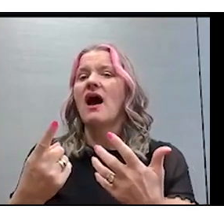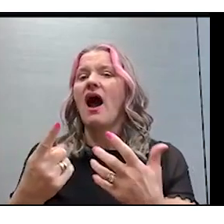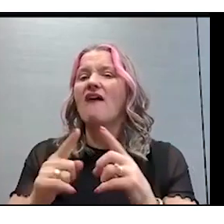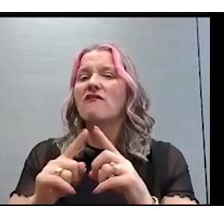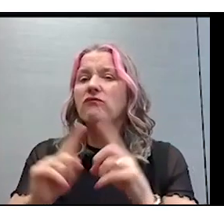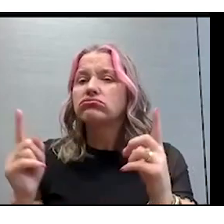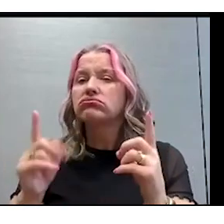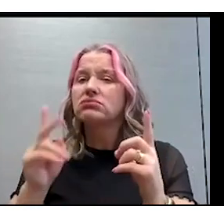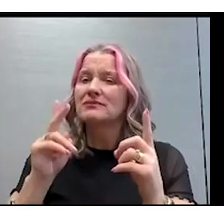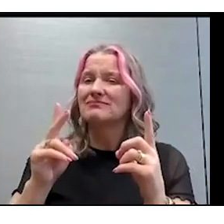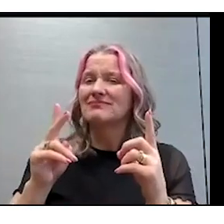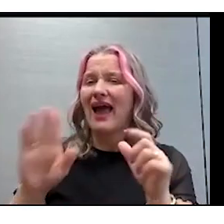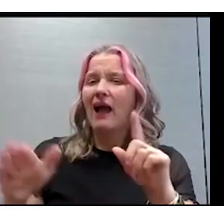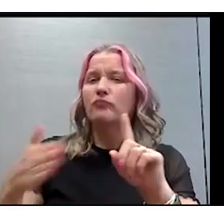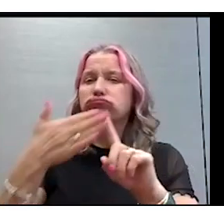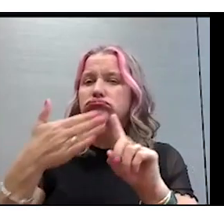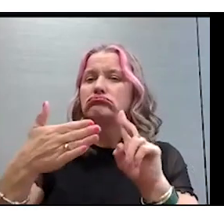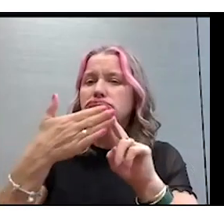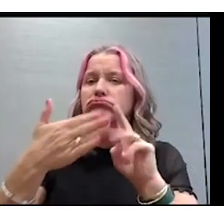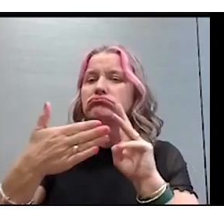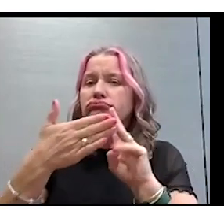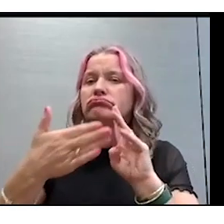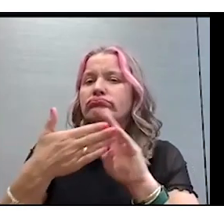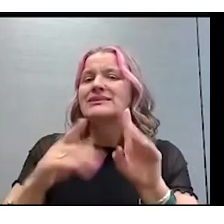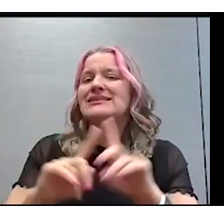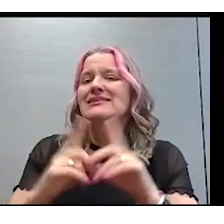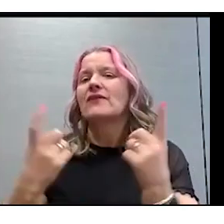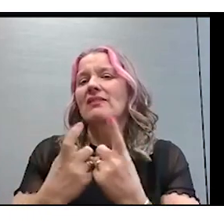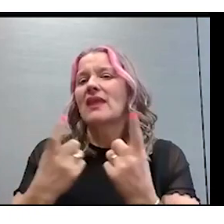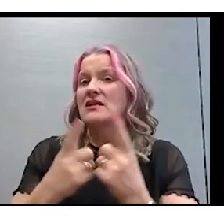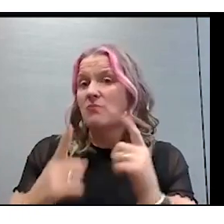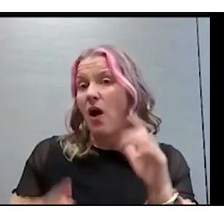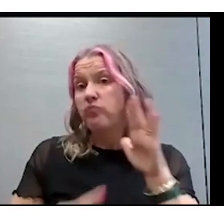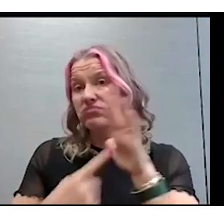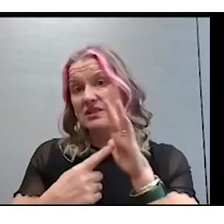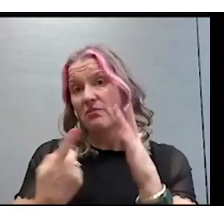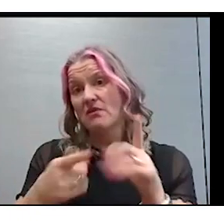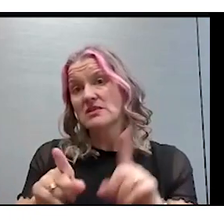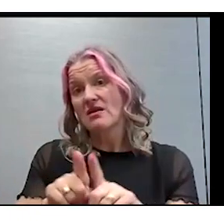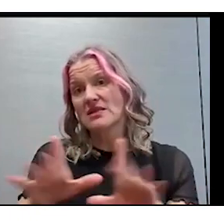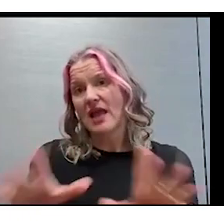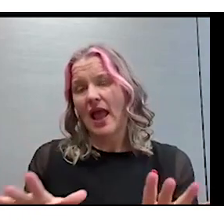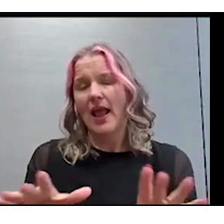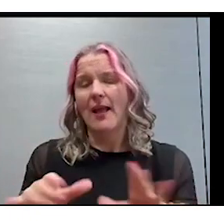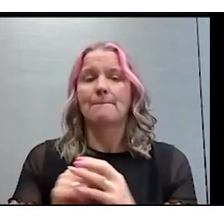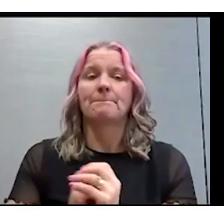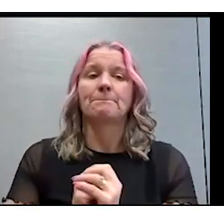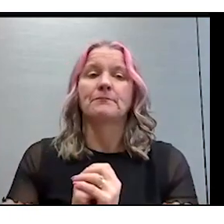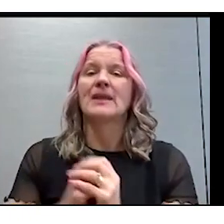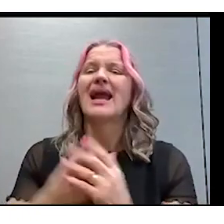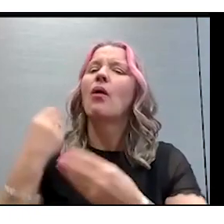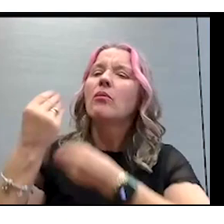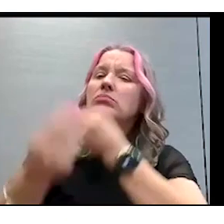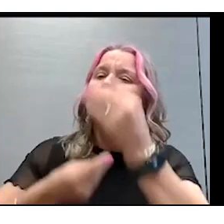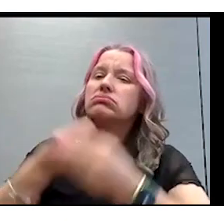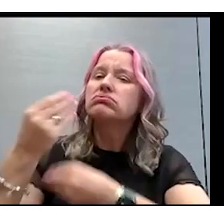or called them different things, but the principles aren't there. And I'll walk you through those principles and what they mean.